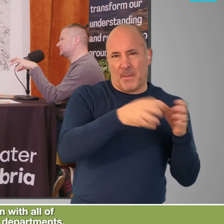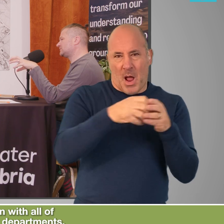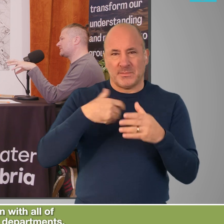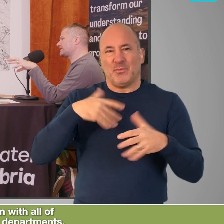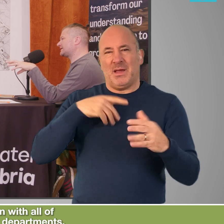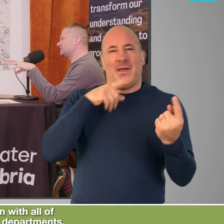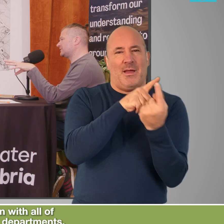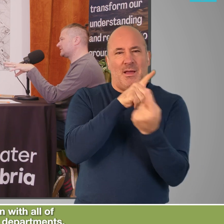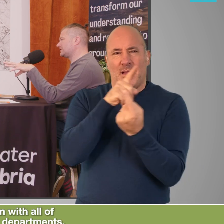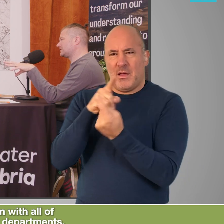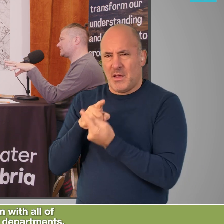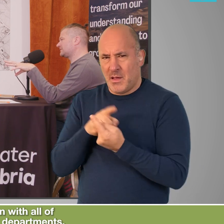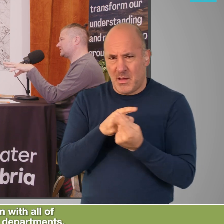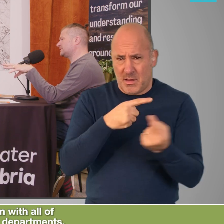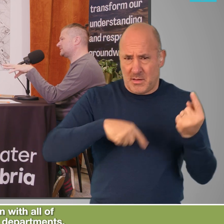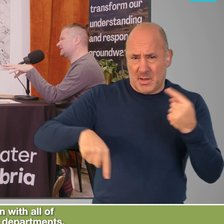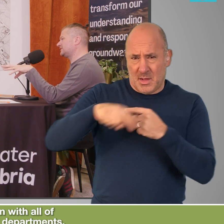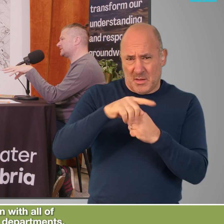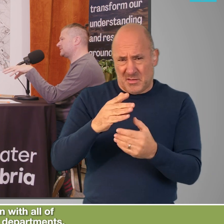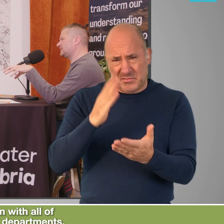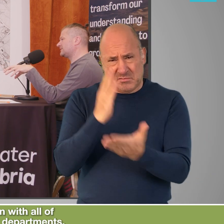when we've sat down with all of these different internal departments,